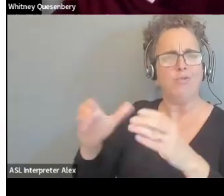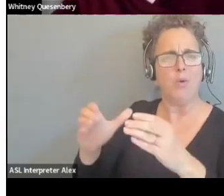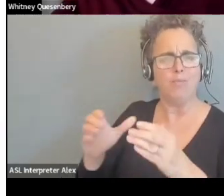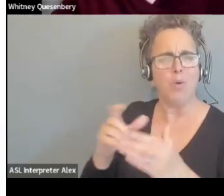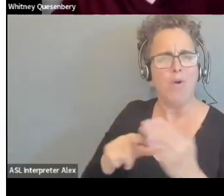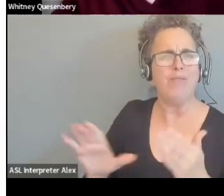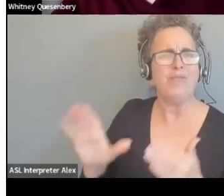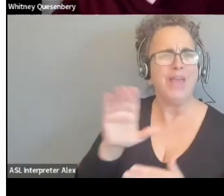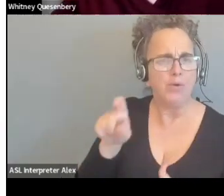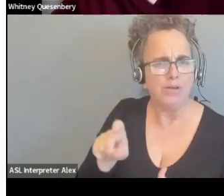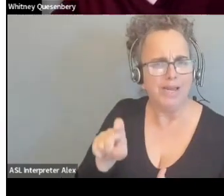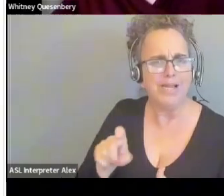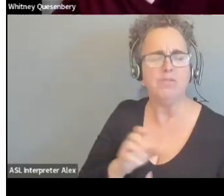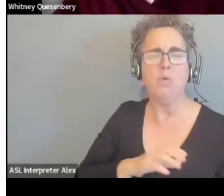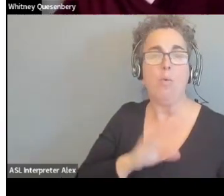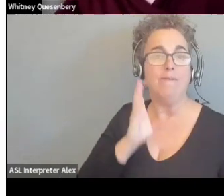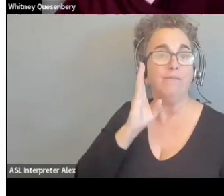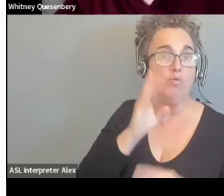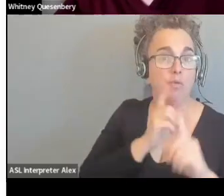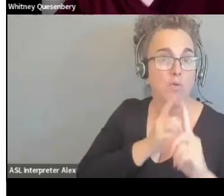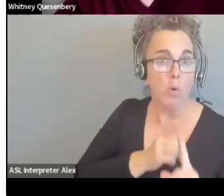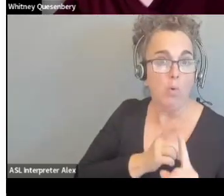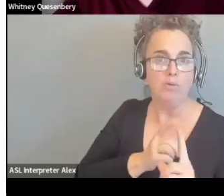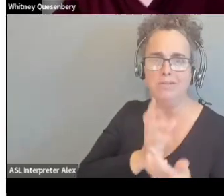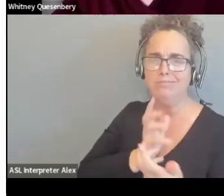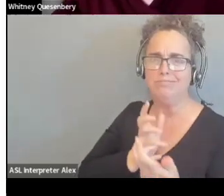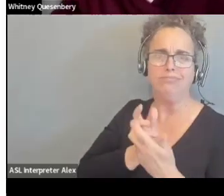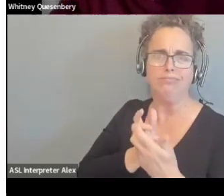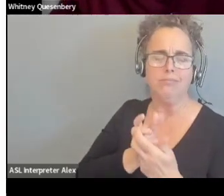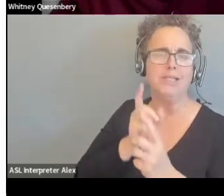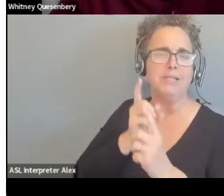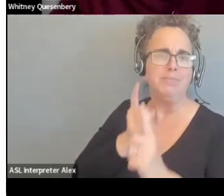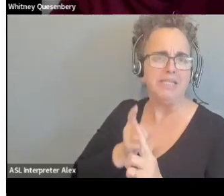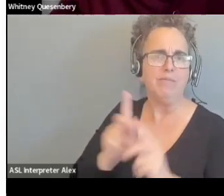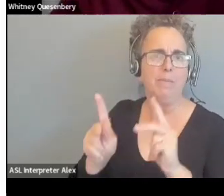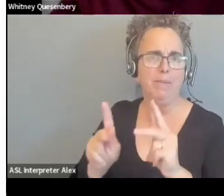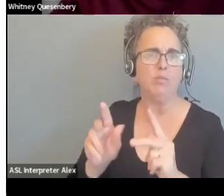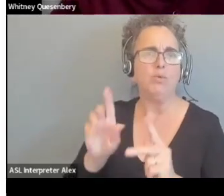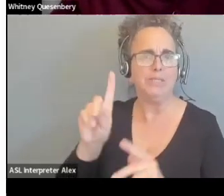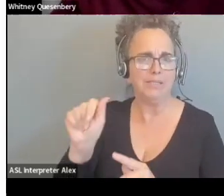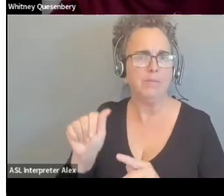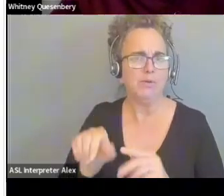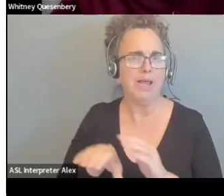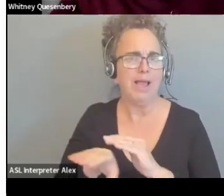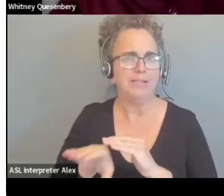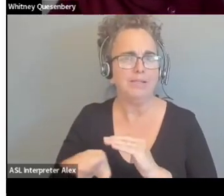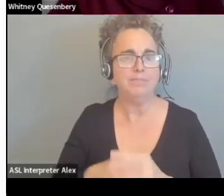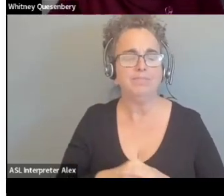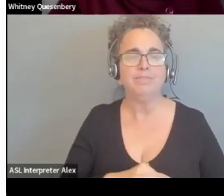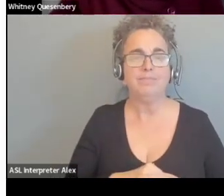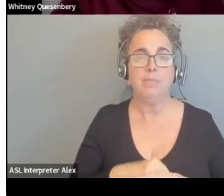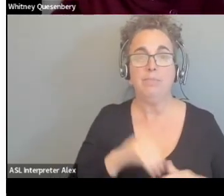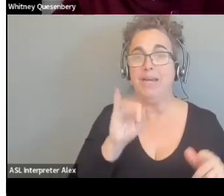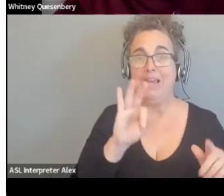and goals to, to people with disabilities specifically. But if your team is a little further along